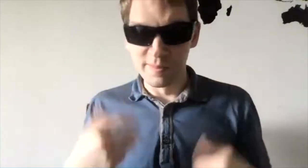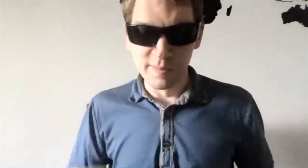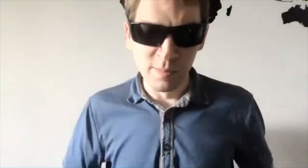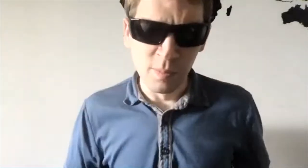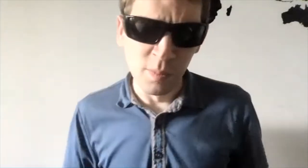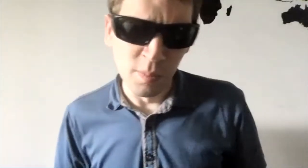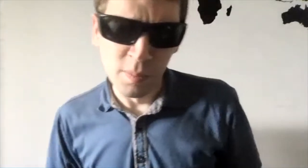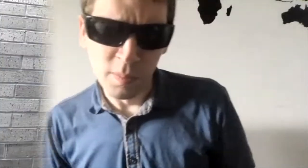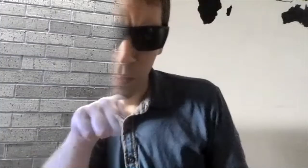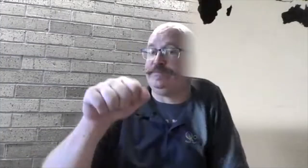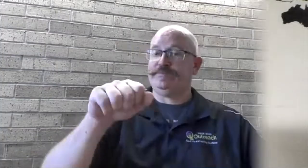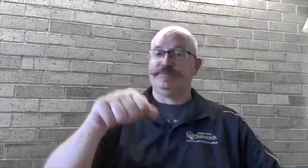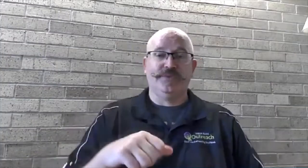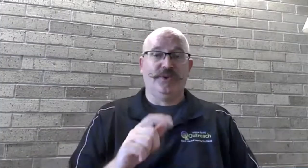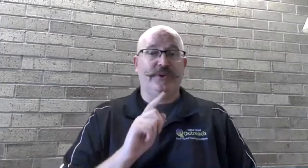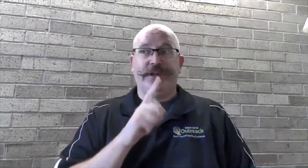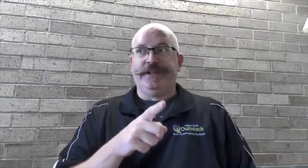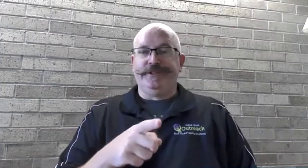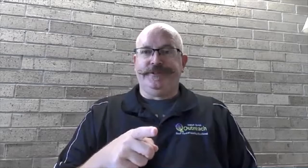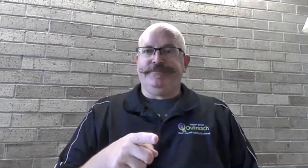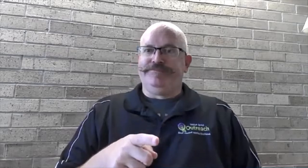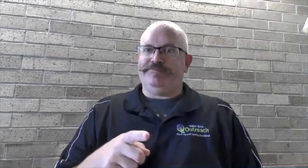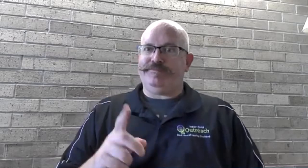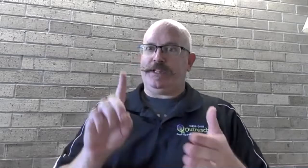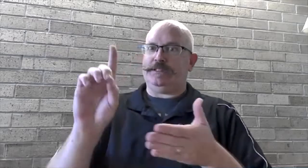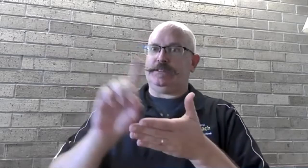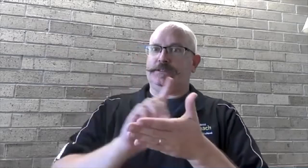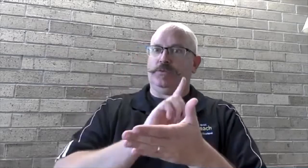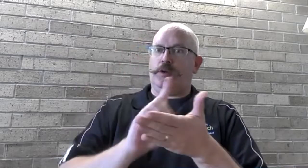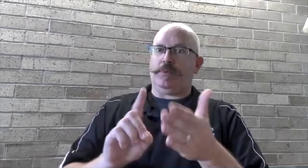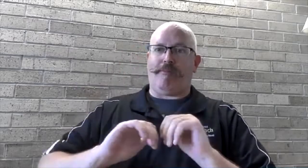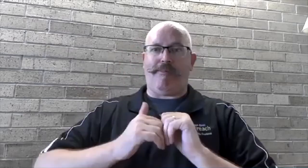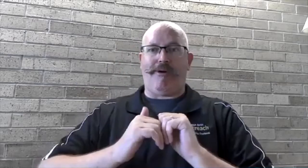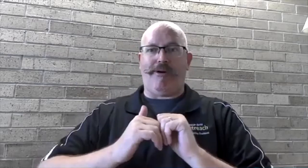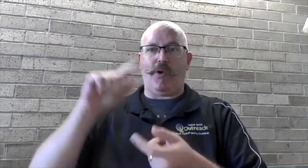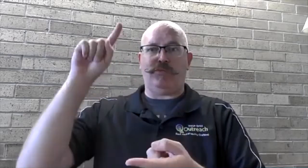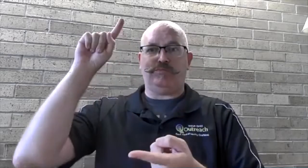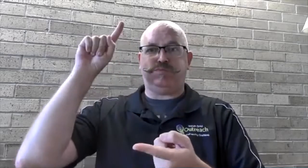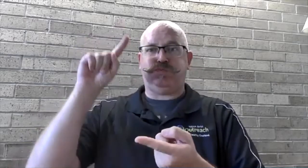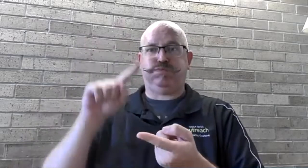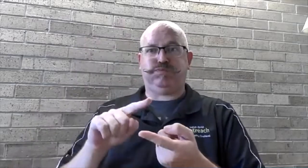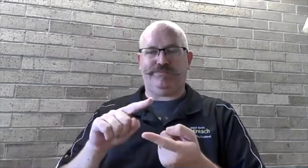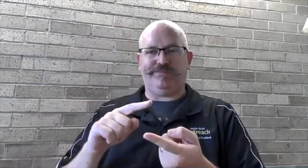I just want the ability to... even when I set up my business, just level the playing field for everyone.